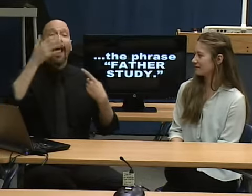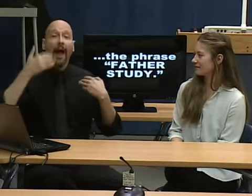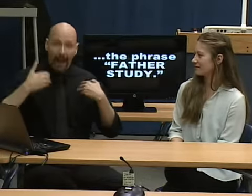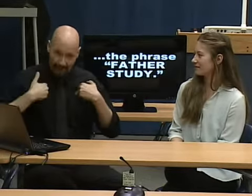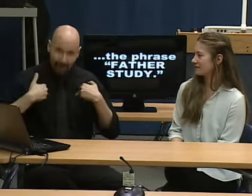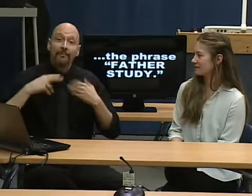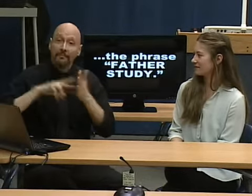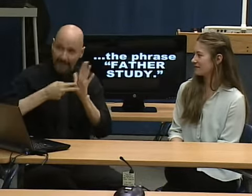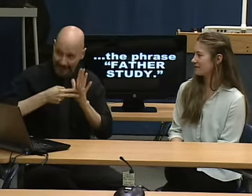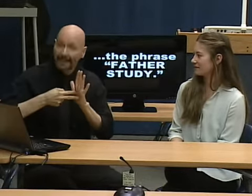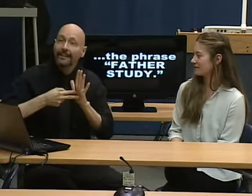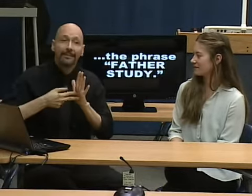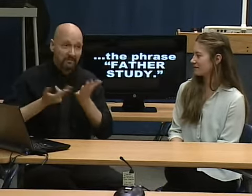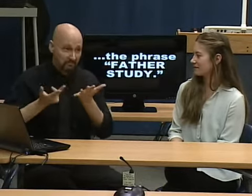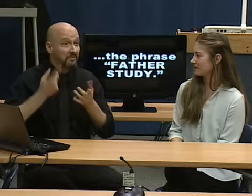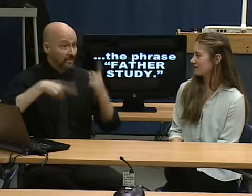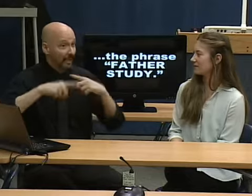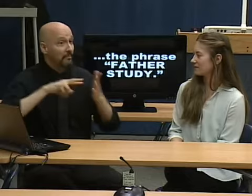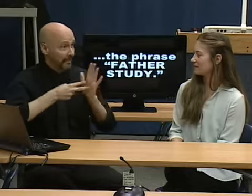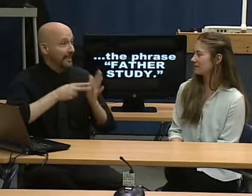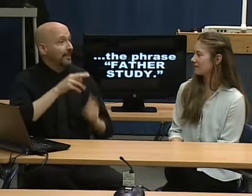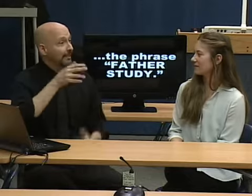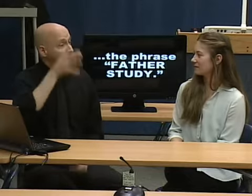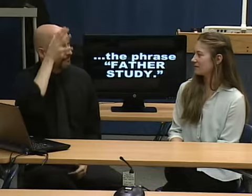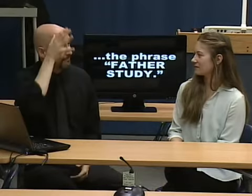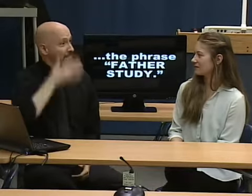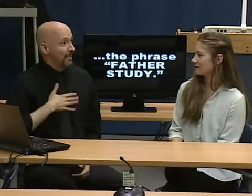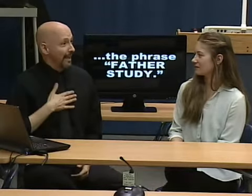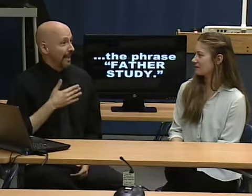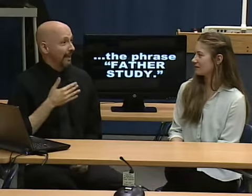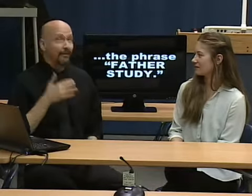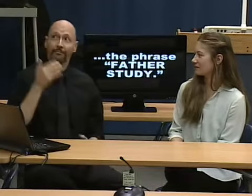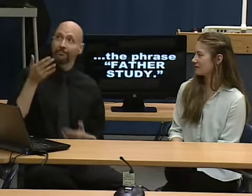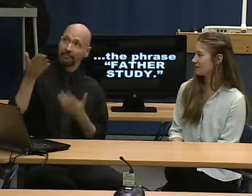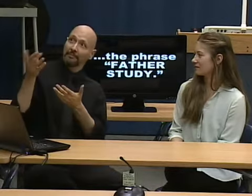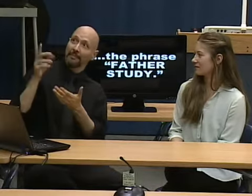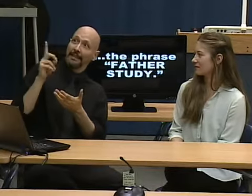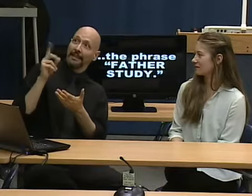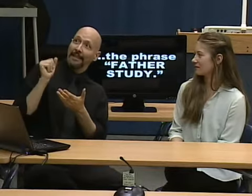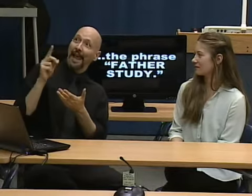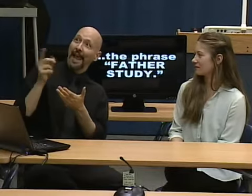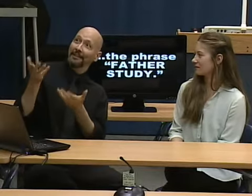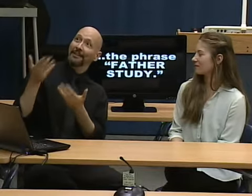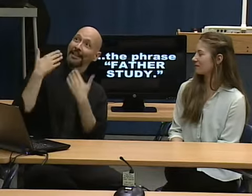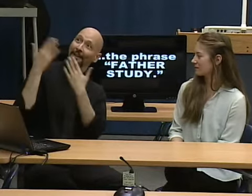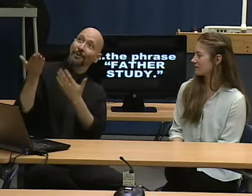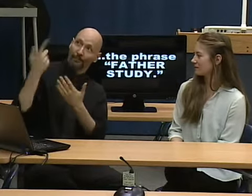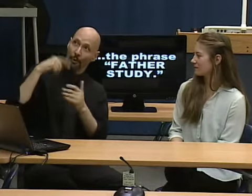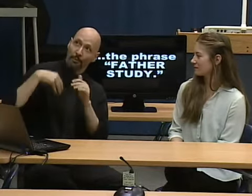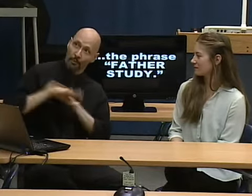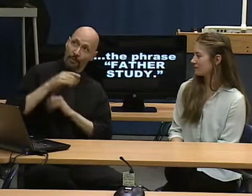...it has meaning. The sign means "father." My dad. Thank you for having me.